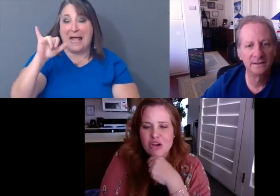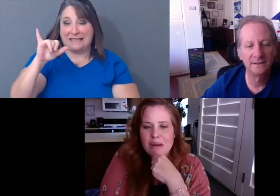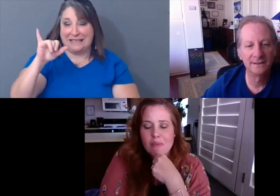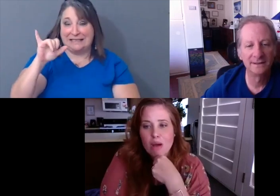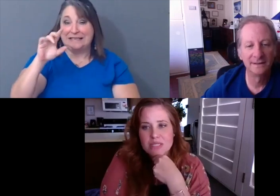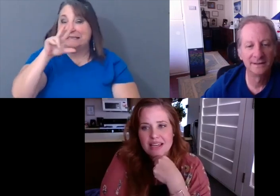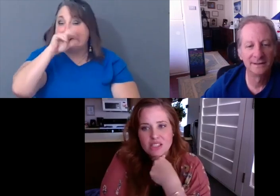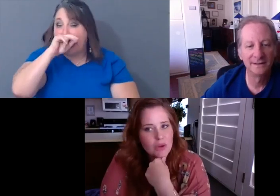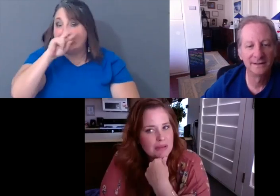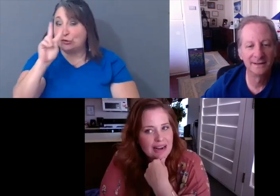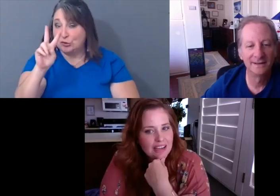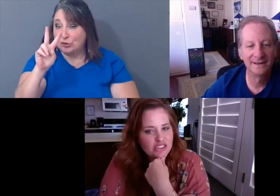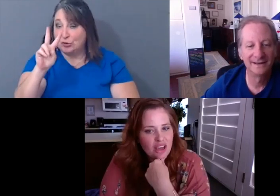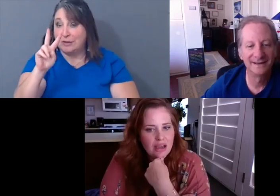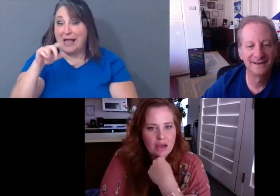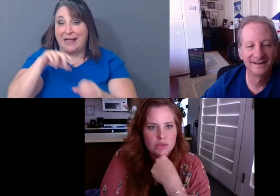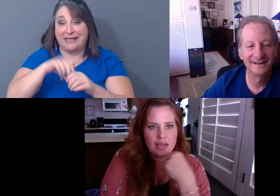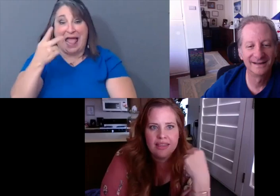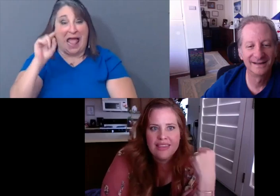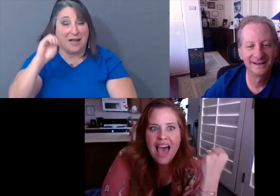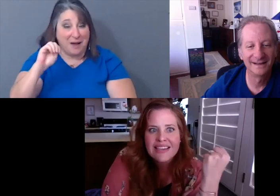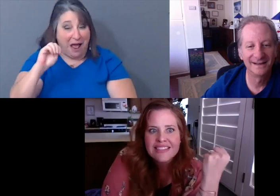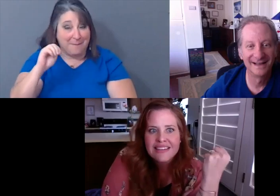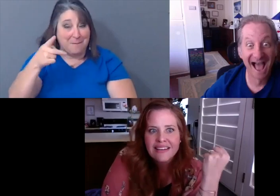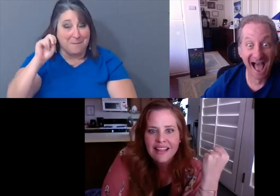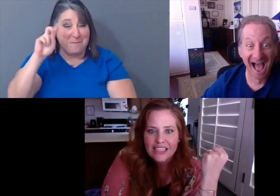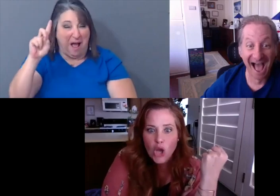And so my mom was like, do you want to be an extra? I was like, yes, let's go.